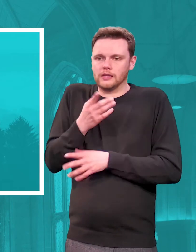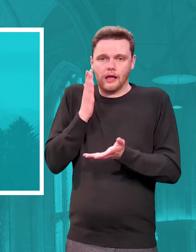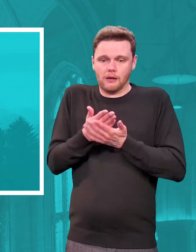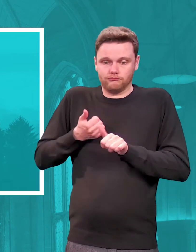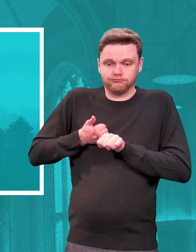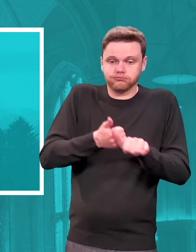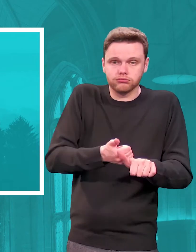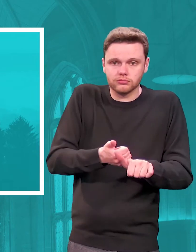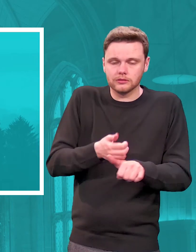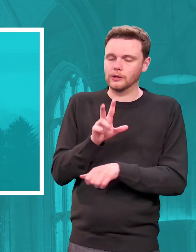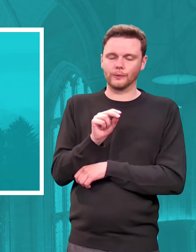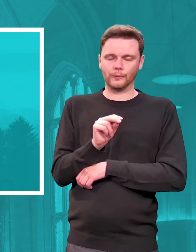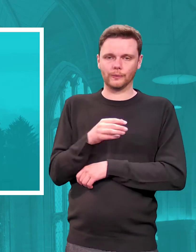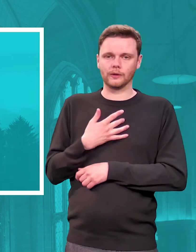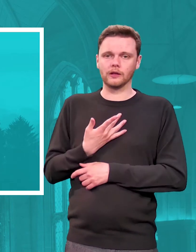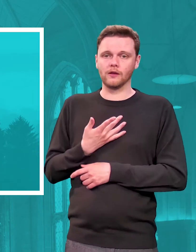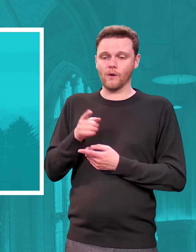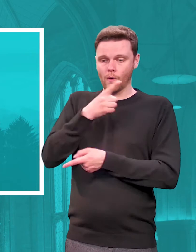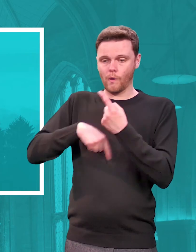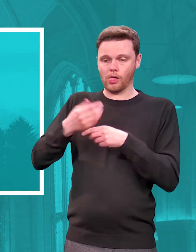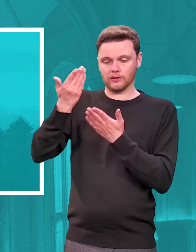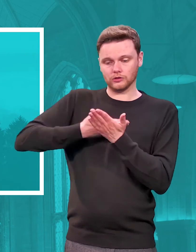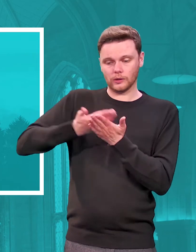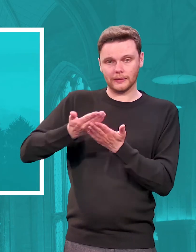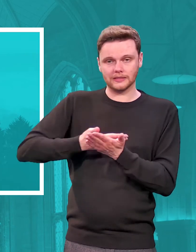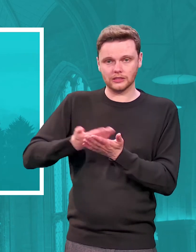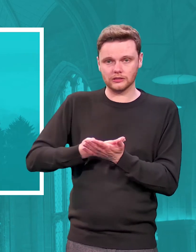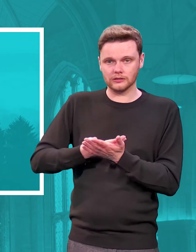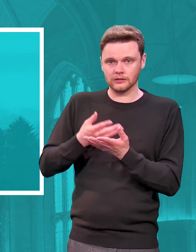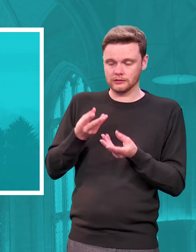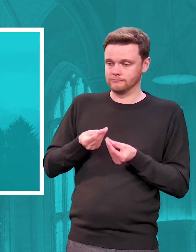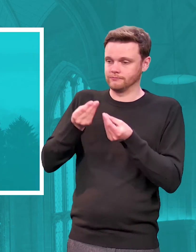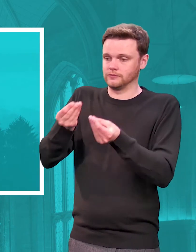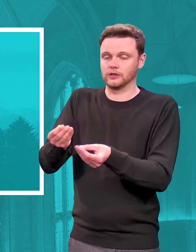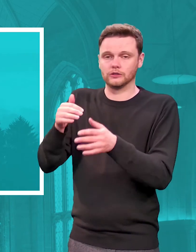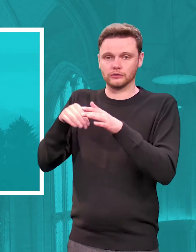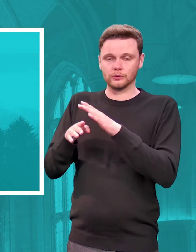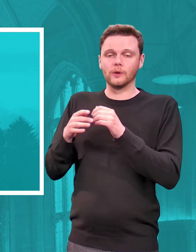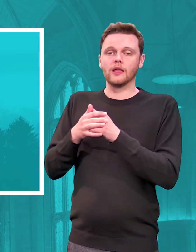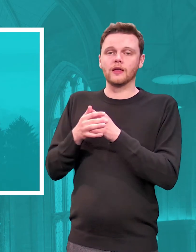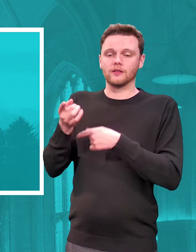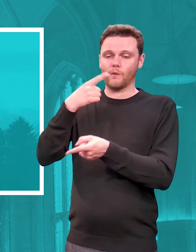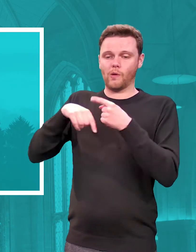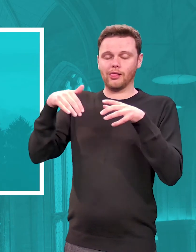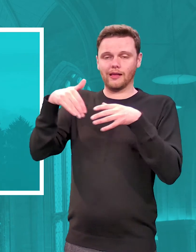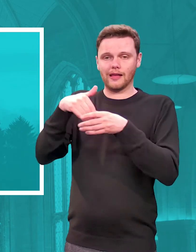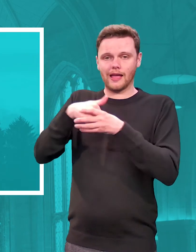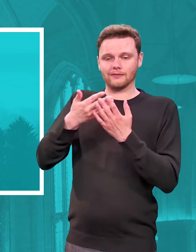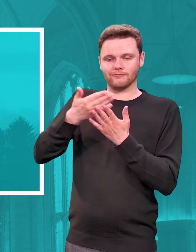All the documentation required to send this matter down under the Barrier Act is included in the Report,